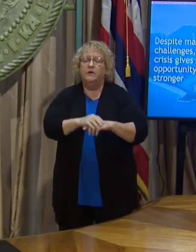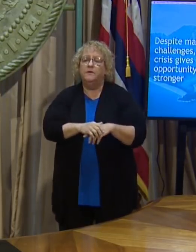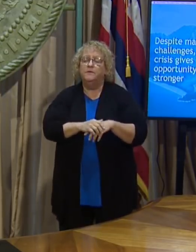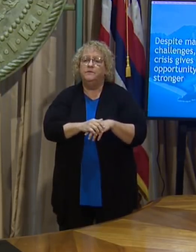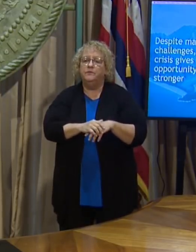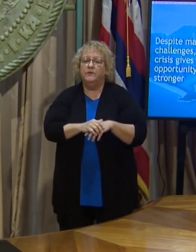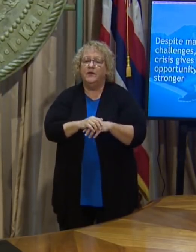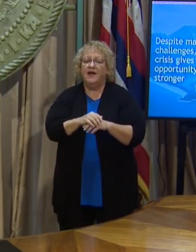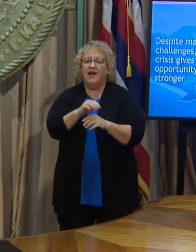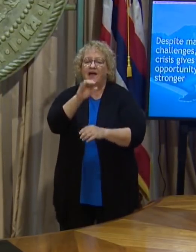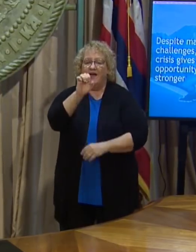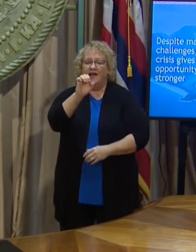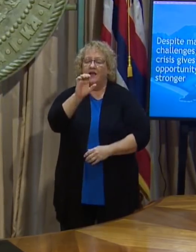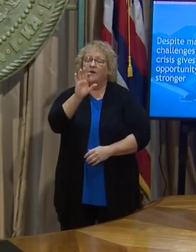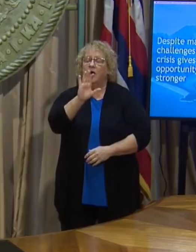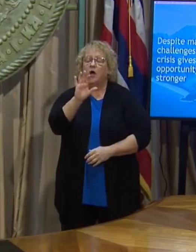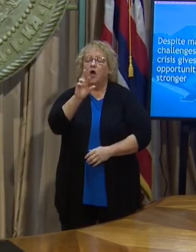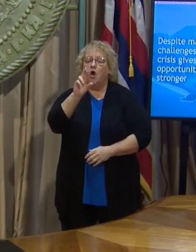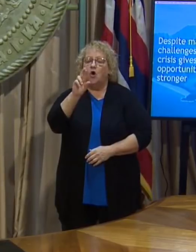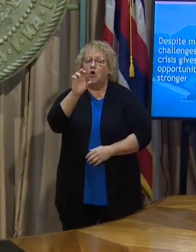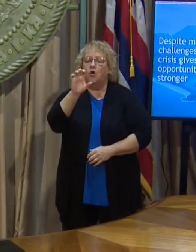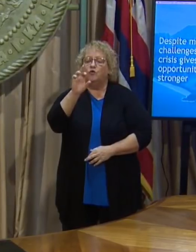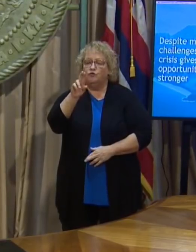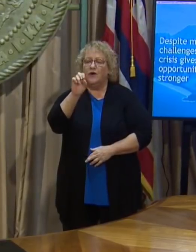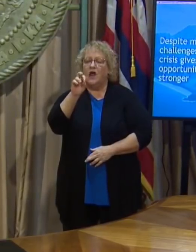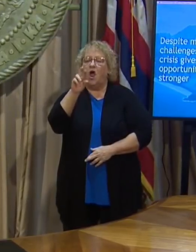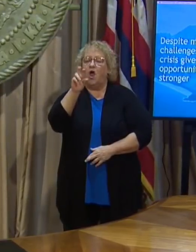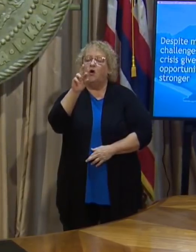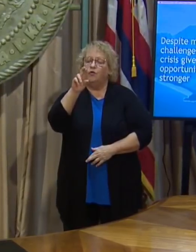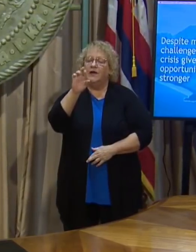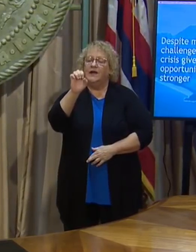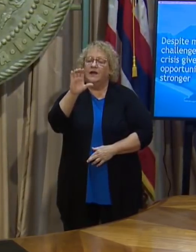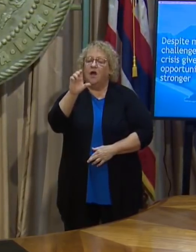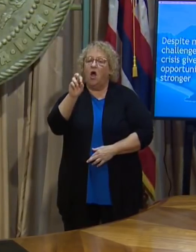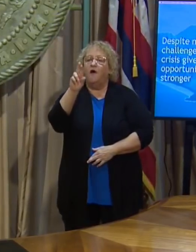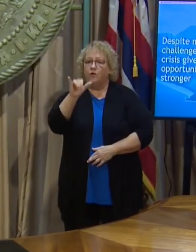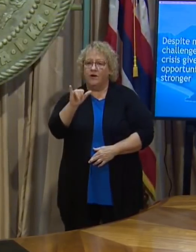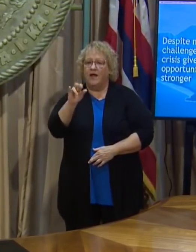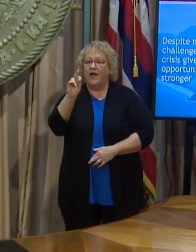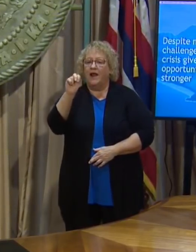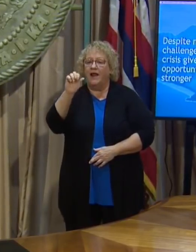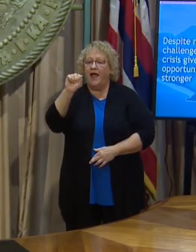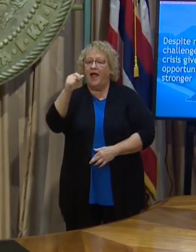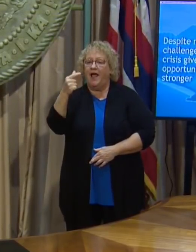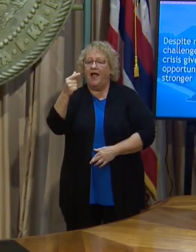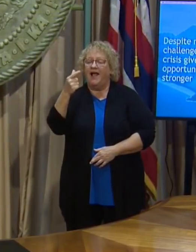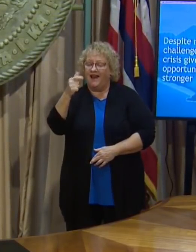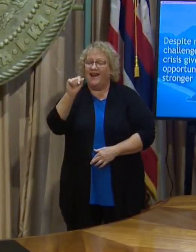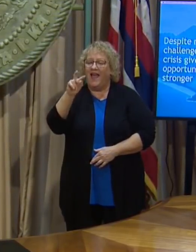YOU CAN SEE IT ALL AT OUR LAUNCH PAGE FOR OUR WEBSITE,